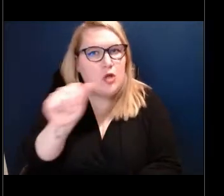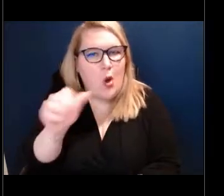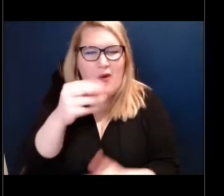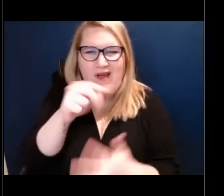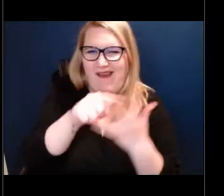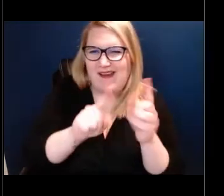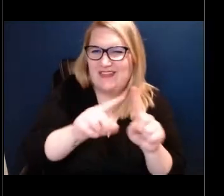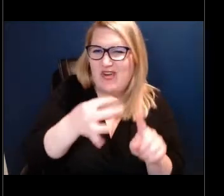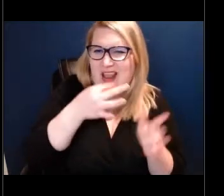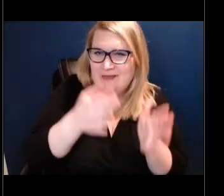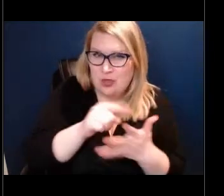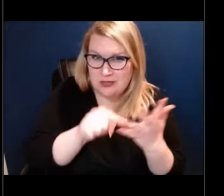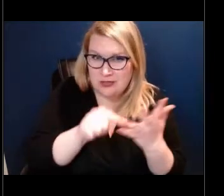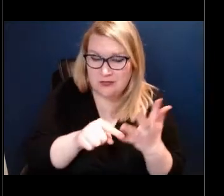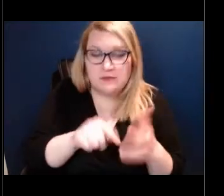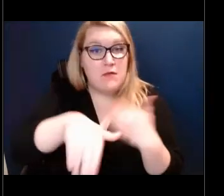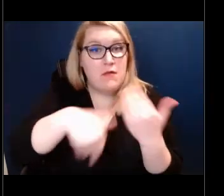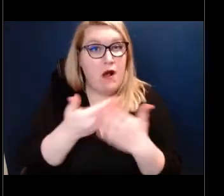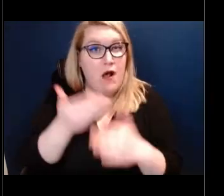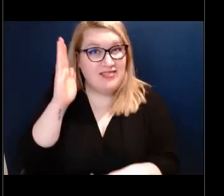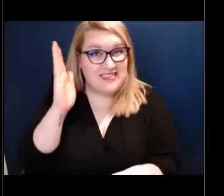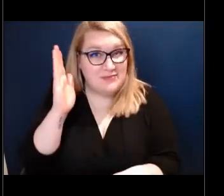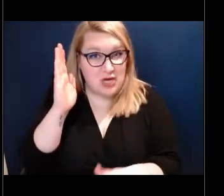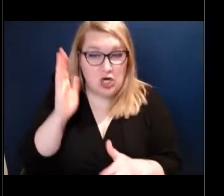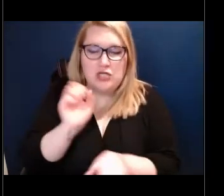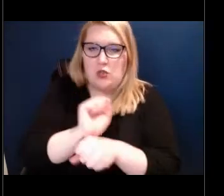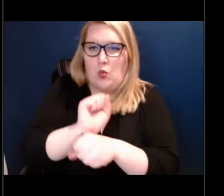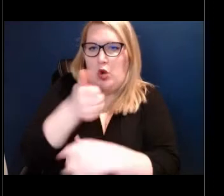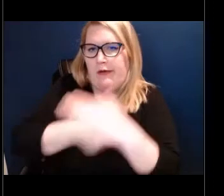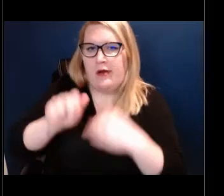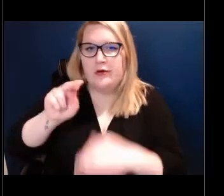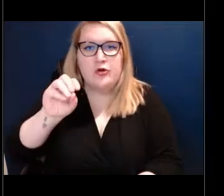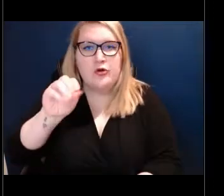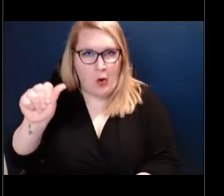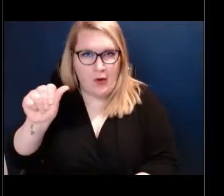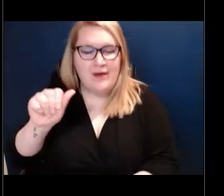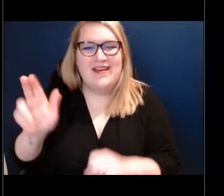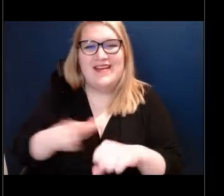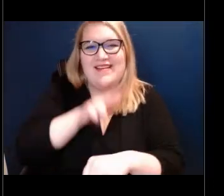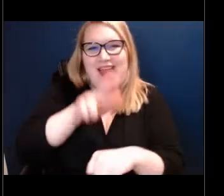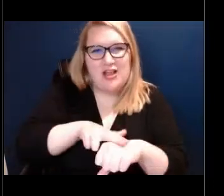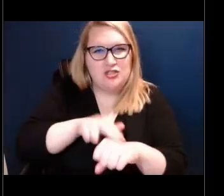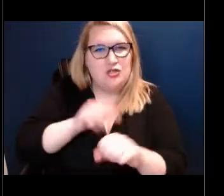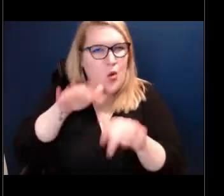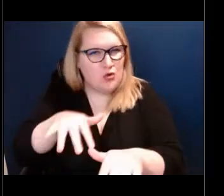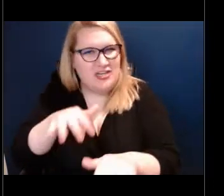All of our speakers work for some part of NOAA. The National Oceanic and Atmospheric Administration.